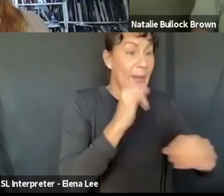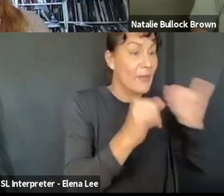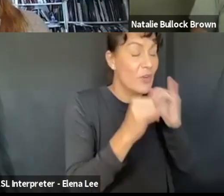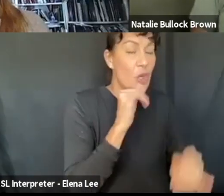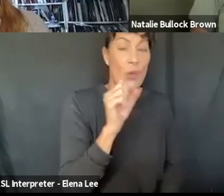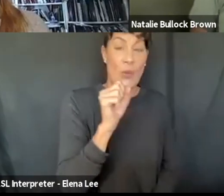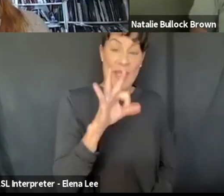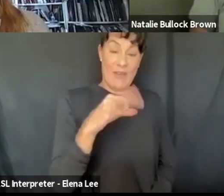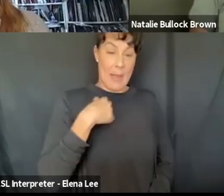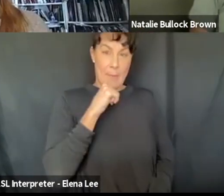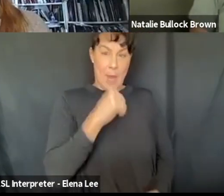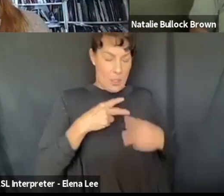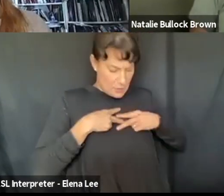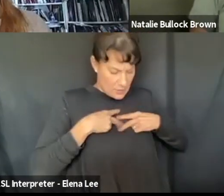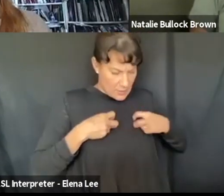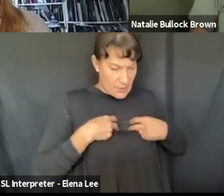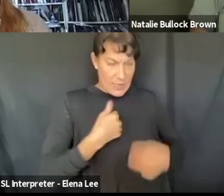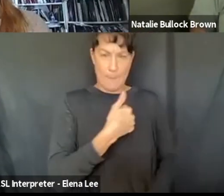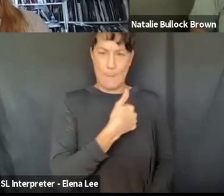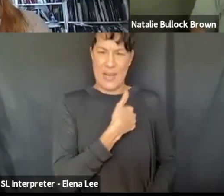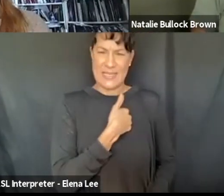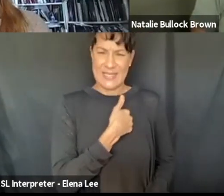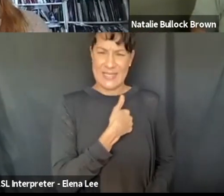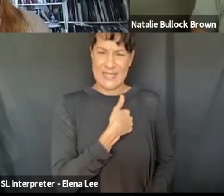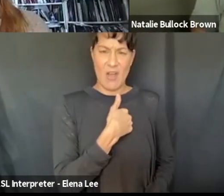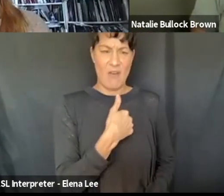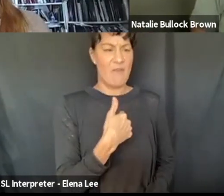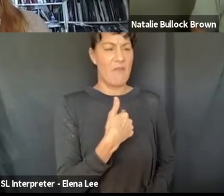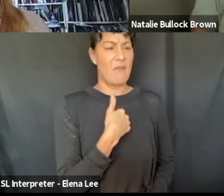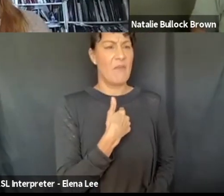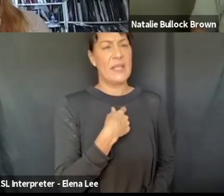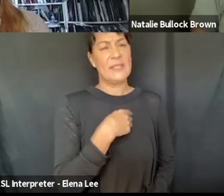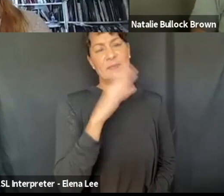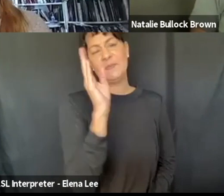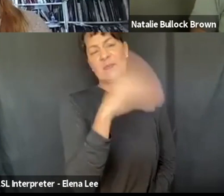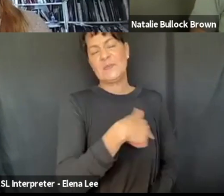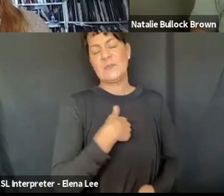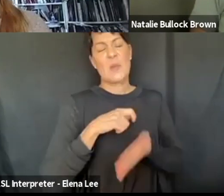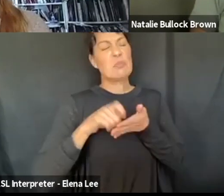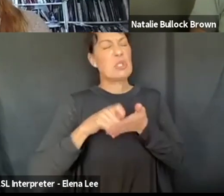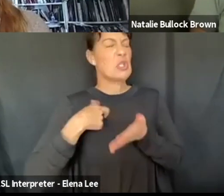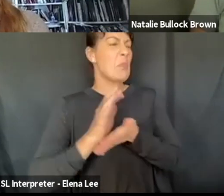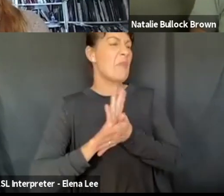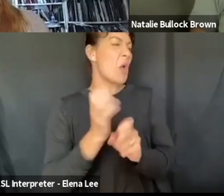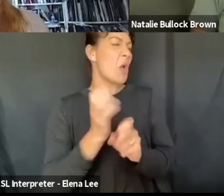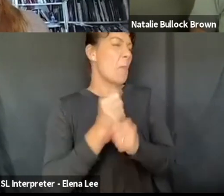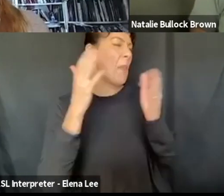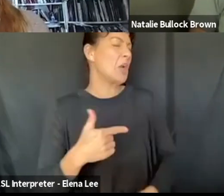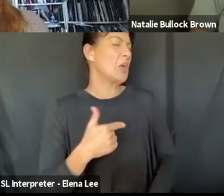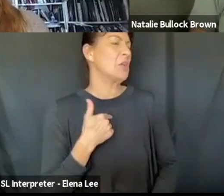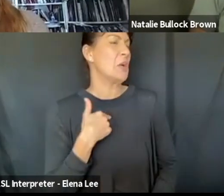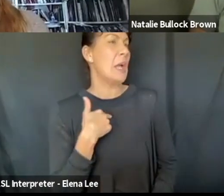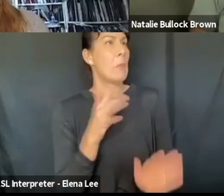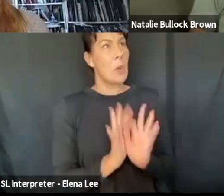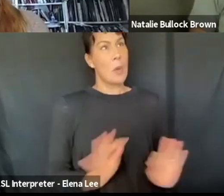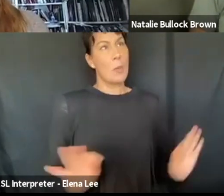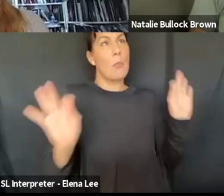if you're not, you're taking yourself for granted as a journalist or filmmaker and being too important about your work,